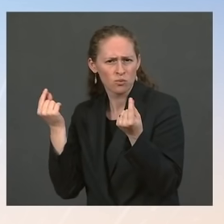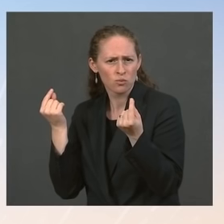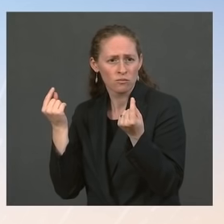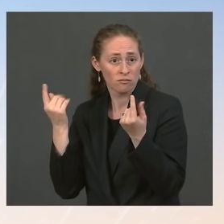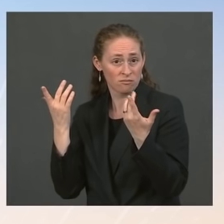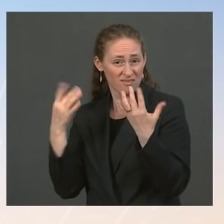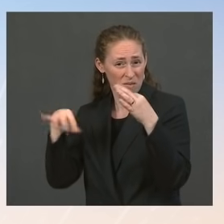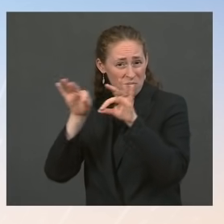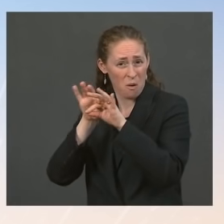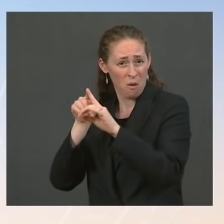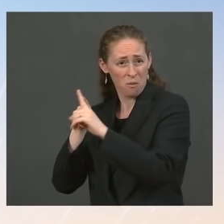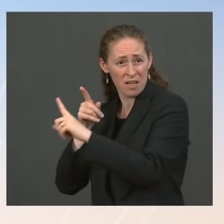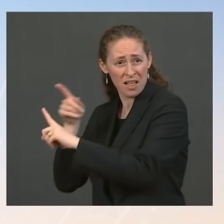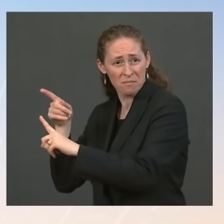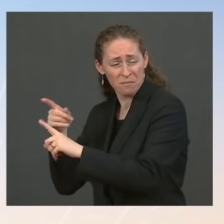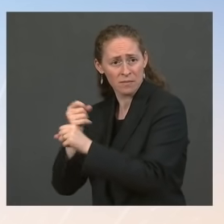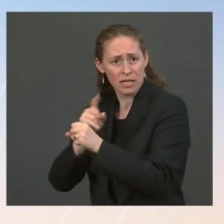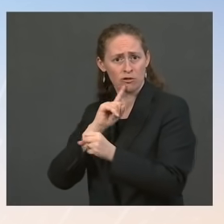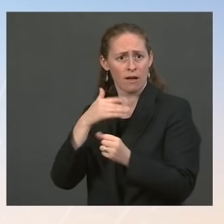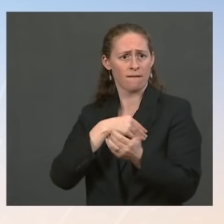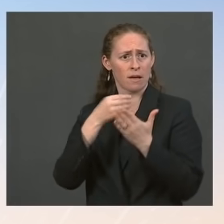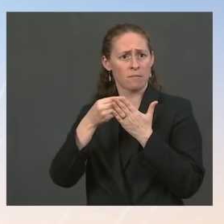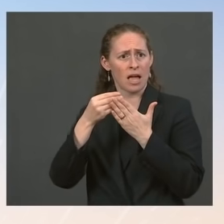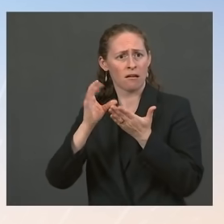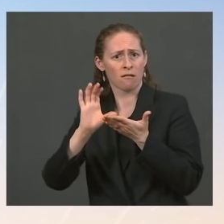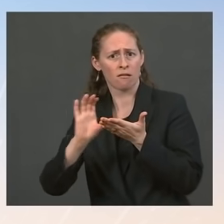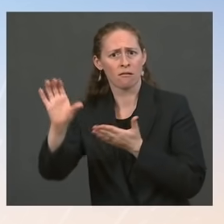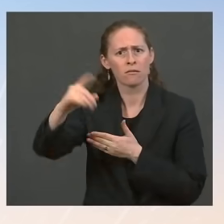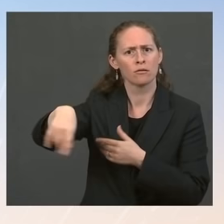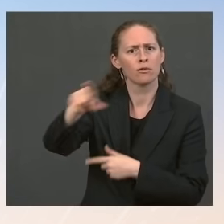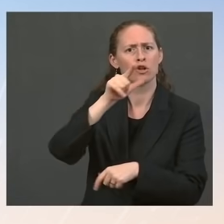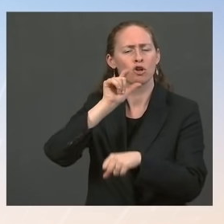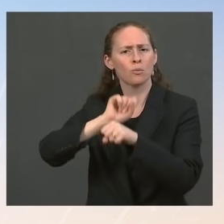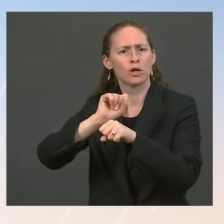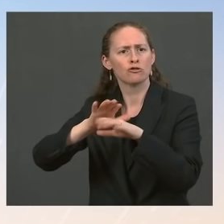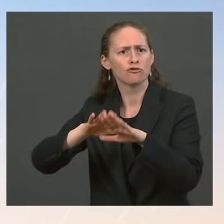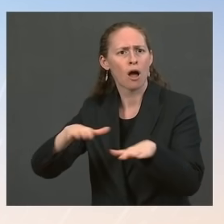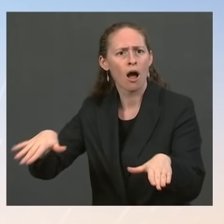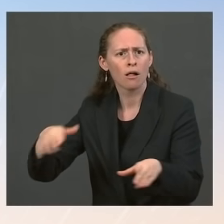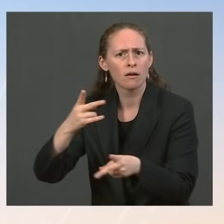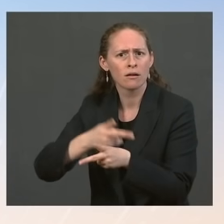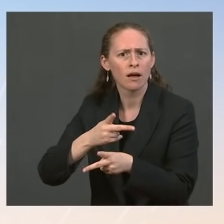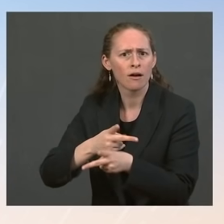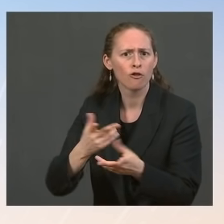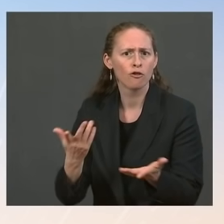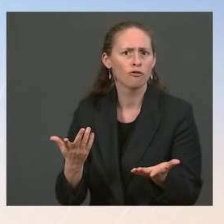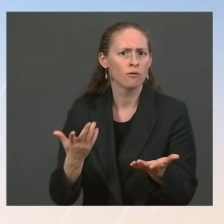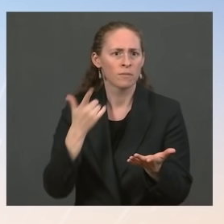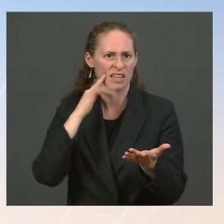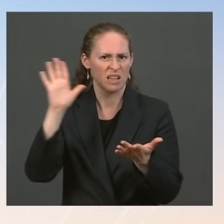for childcare workers is included in that final bill? Ms. Psaki: Well, clearly, it was a part of his initial proposal,